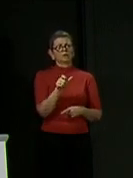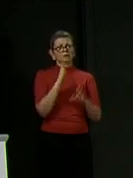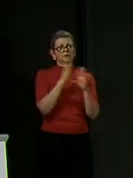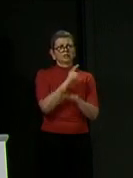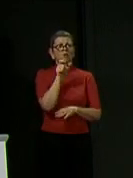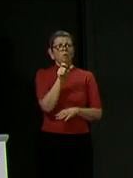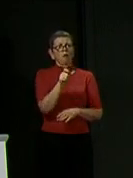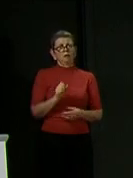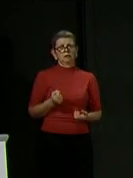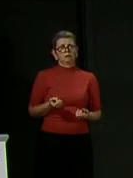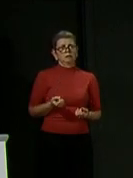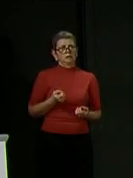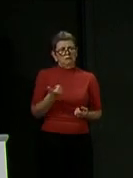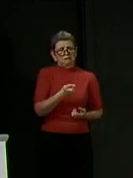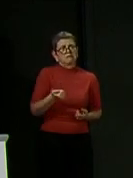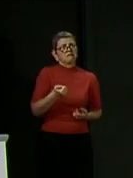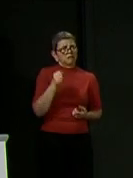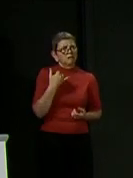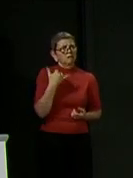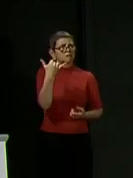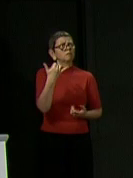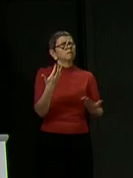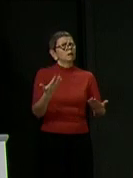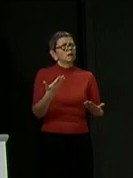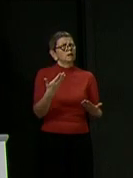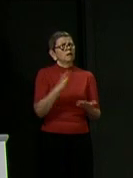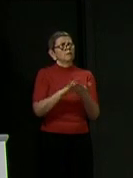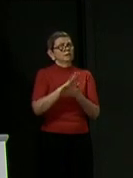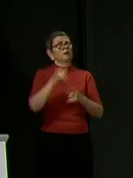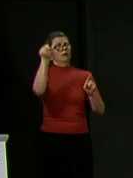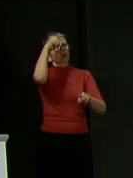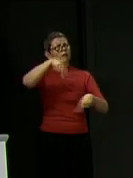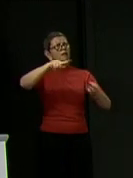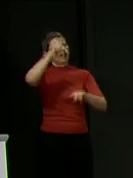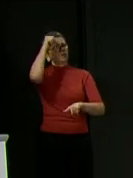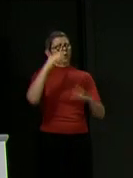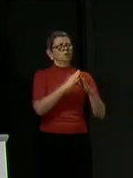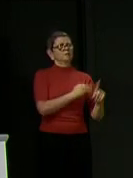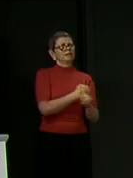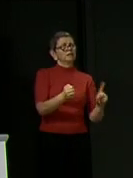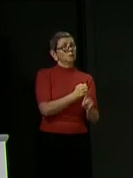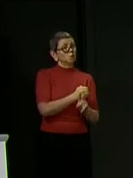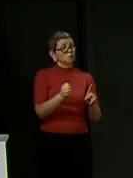and make it safer for children. Are any of these things under consideration by the Scottish Government?